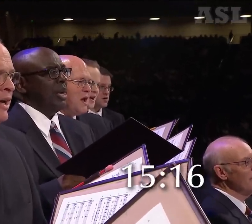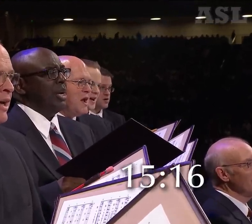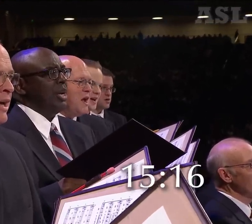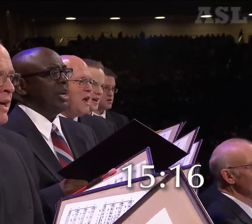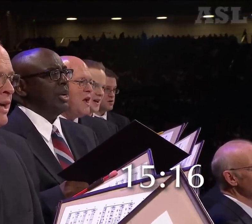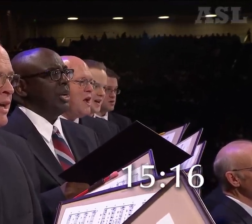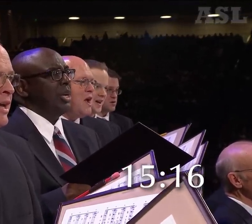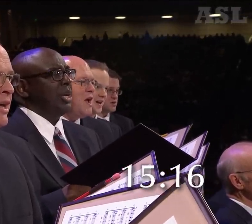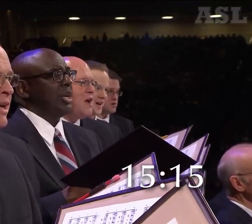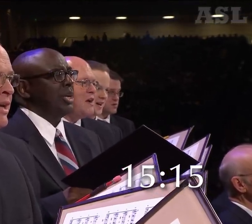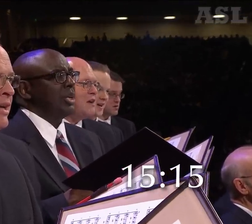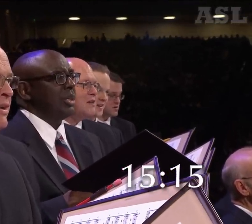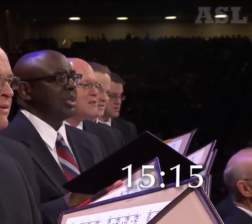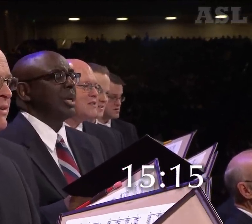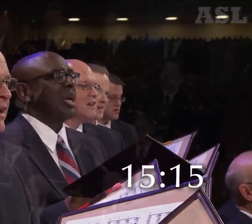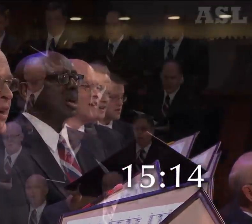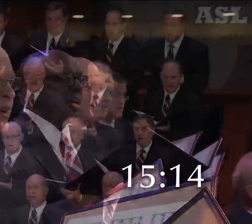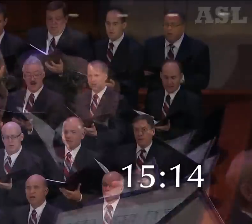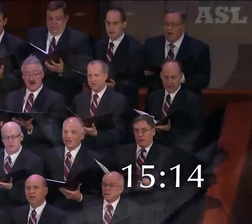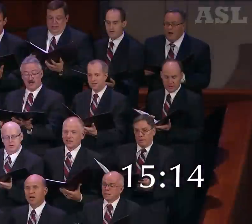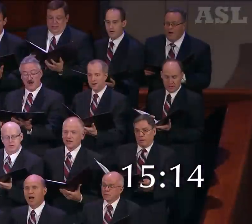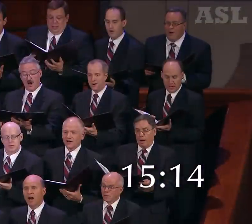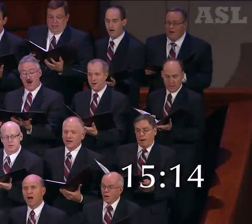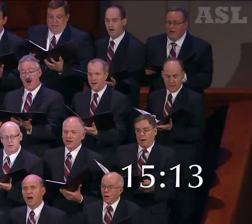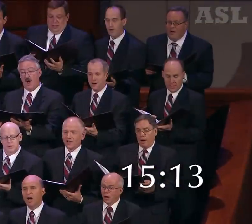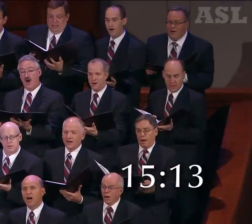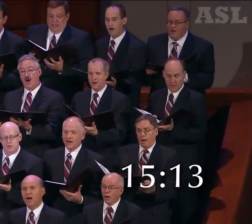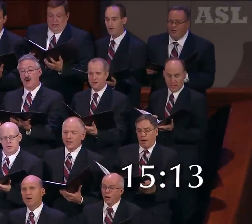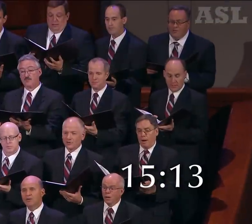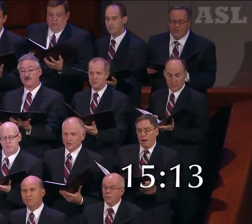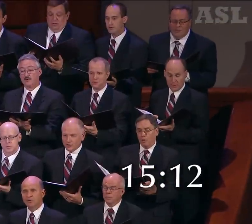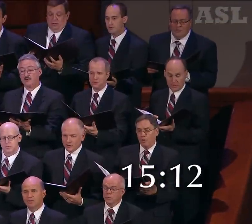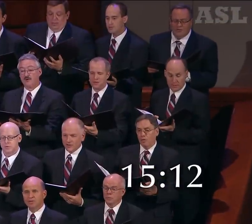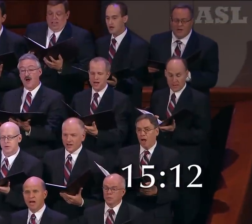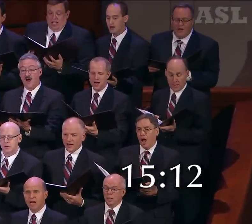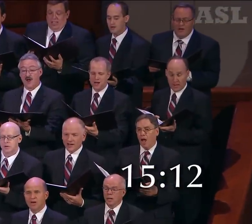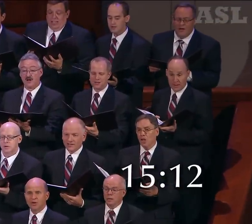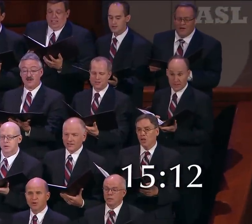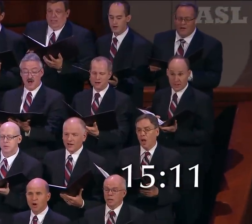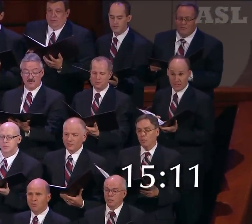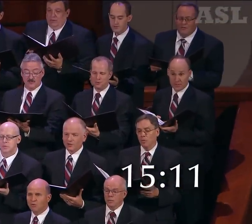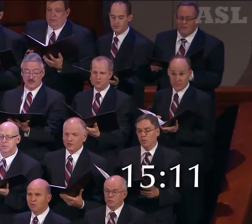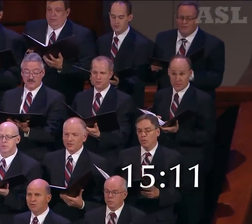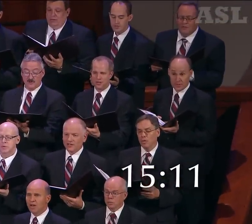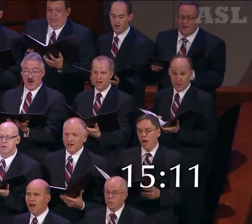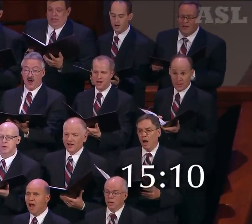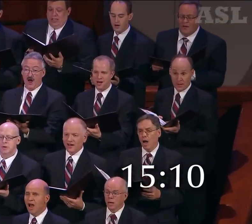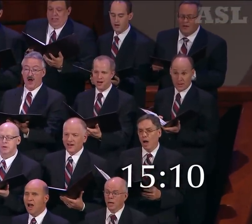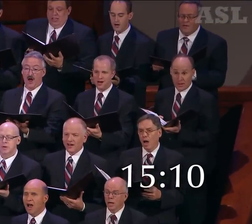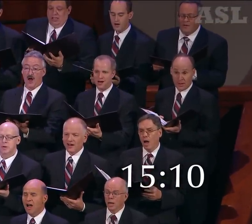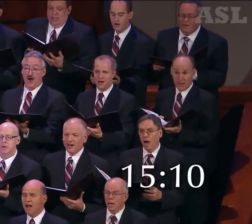THIS IS THE ENGLISH CLOSED CAPTION CHANNEL OF THE CHURCH OF JESUS CHRIST OF LATTER-DAY SAINTS.